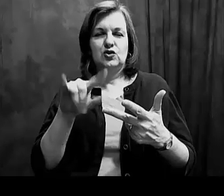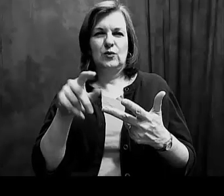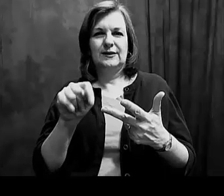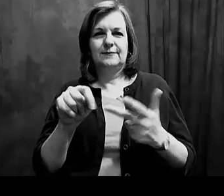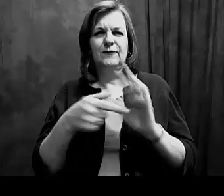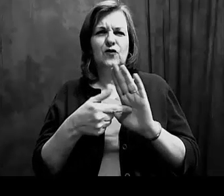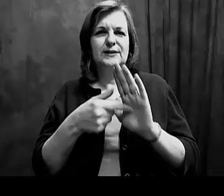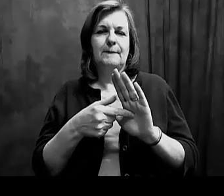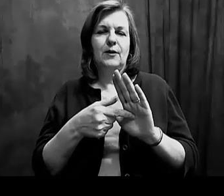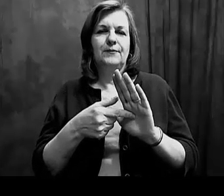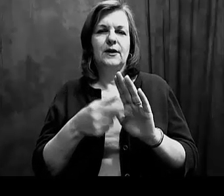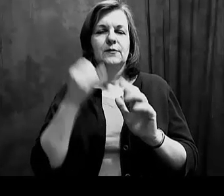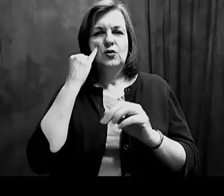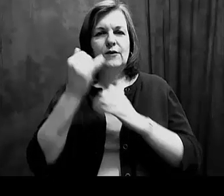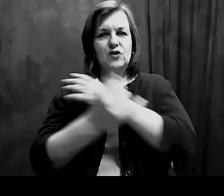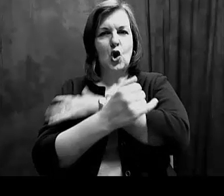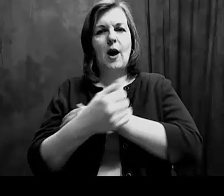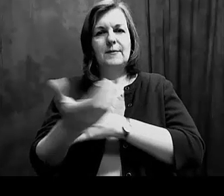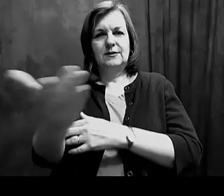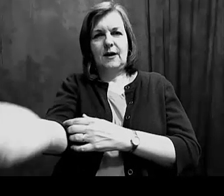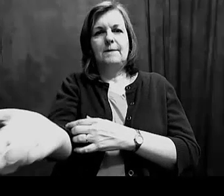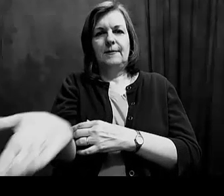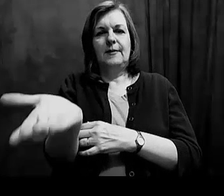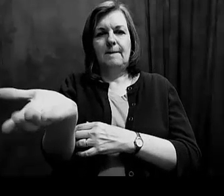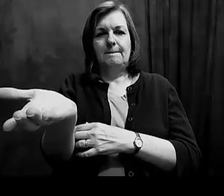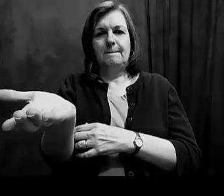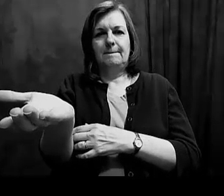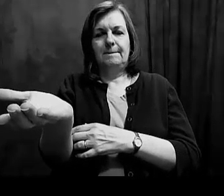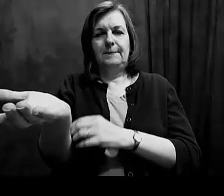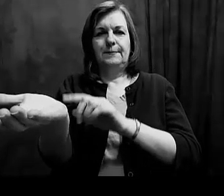and you have your palm of your hand up in the air